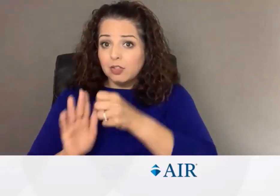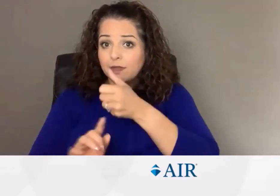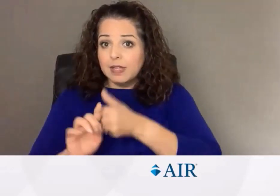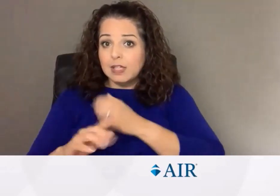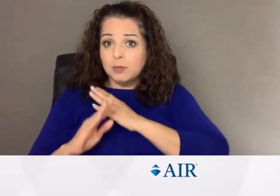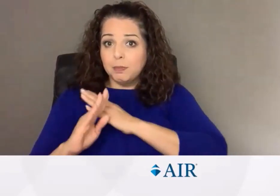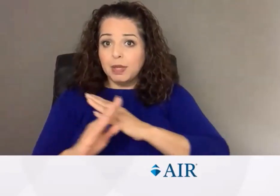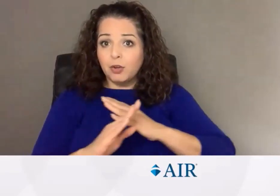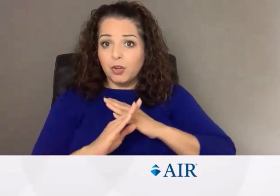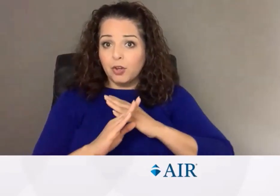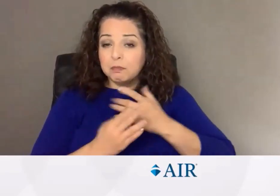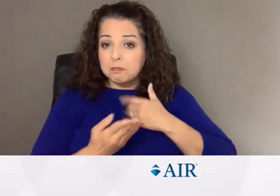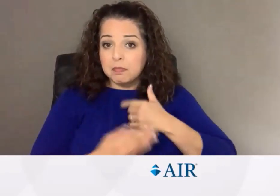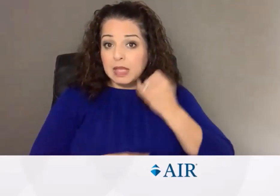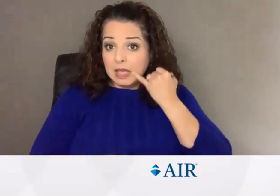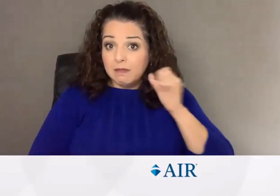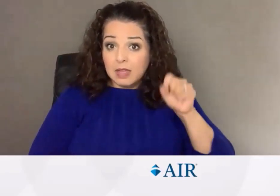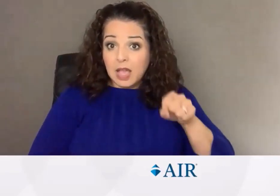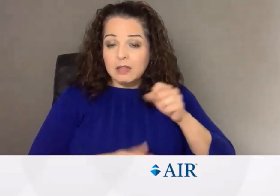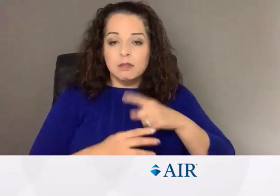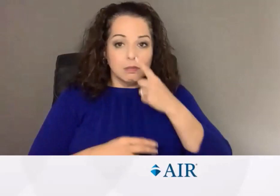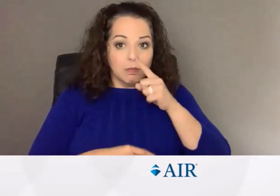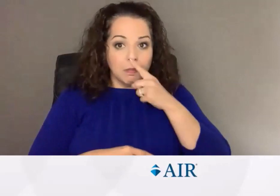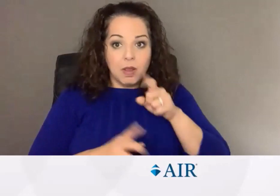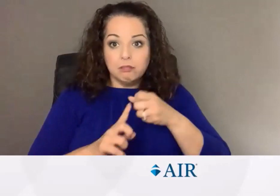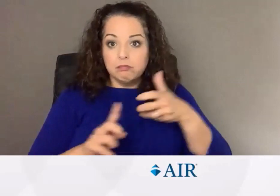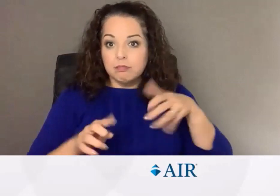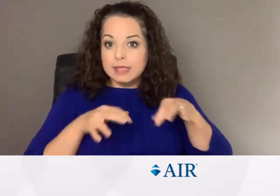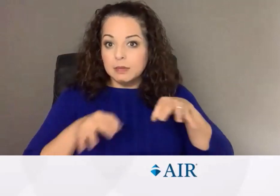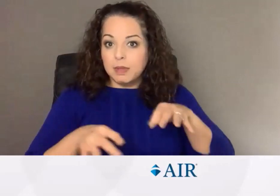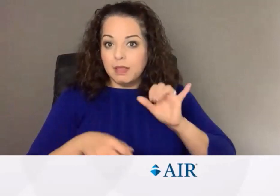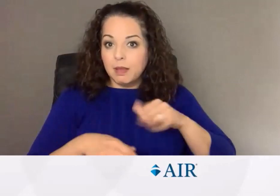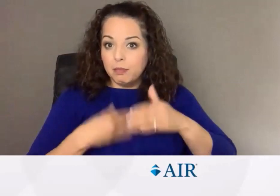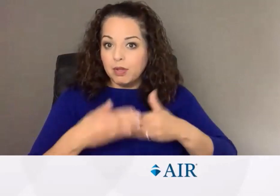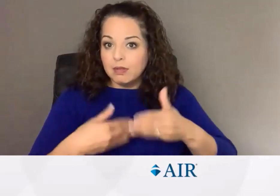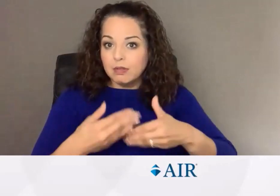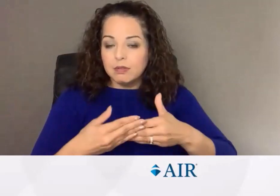And if so, if you could explain that process? Yeah, that's a great question.